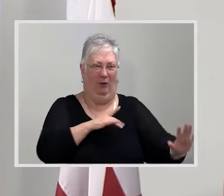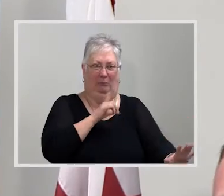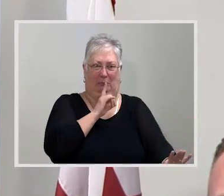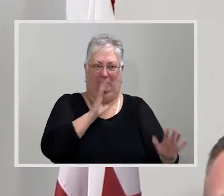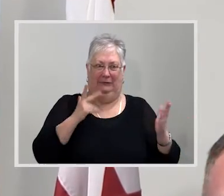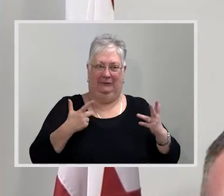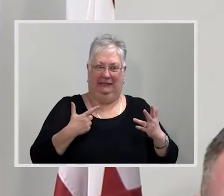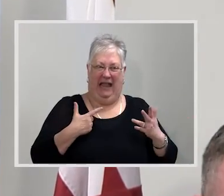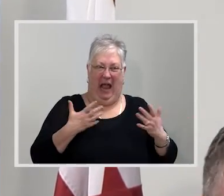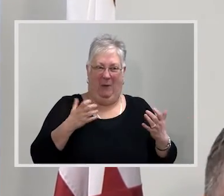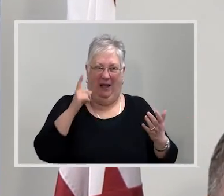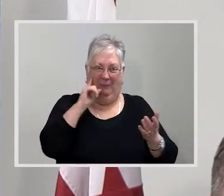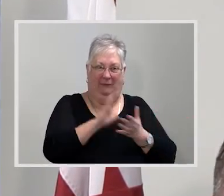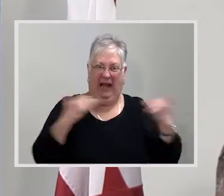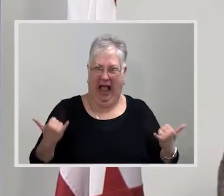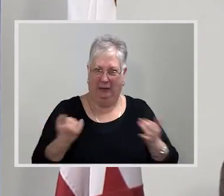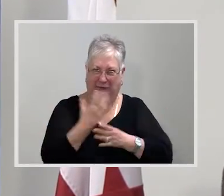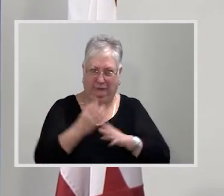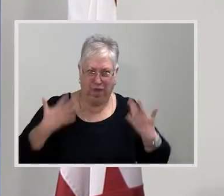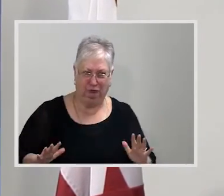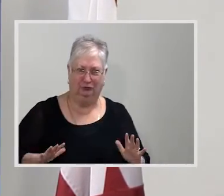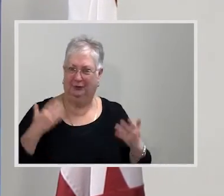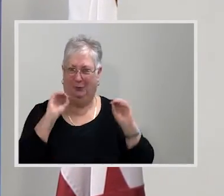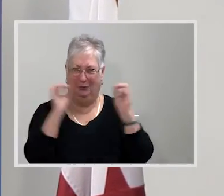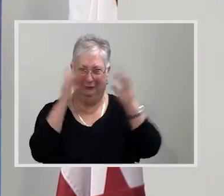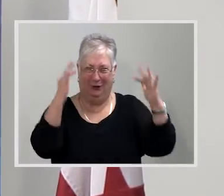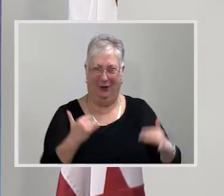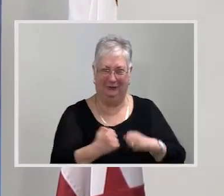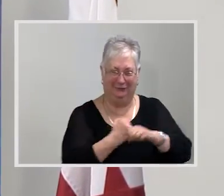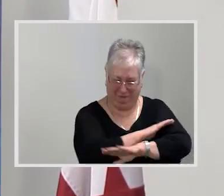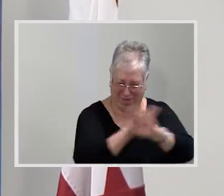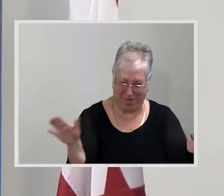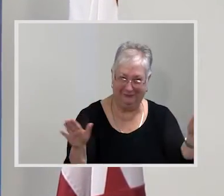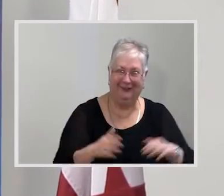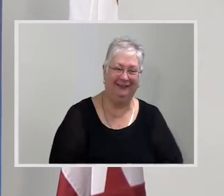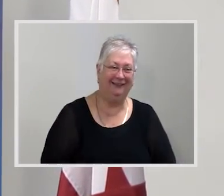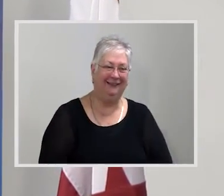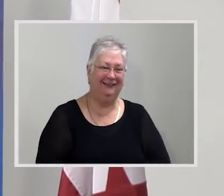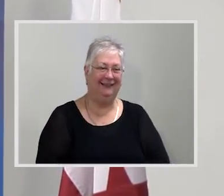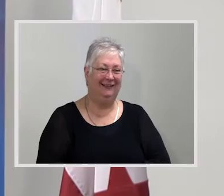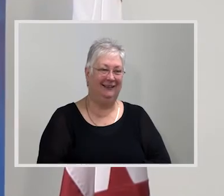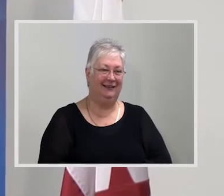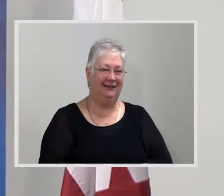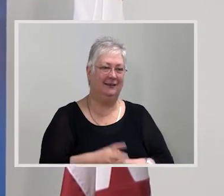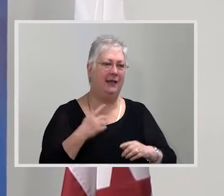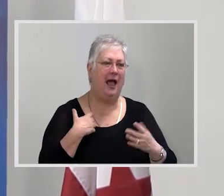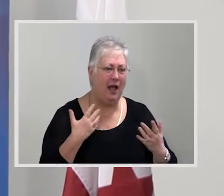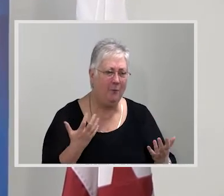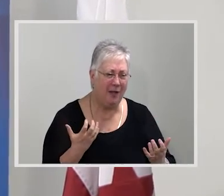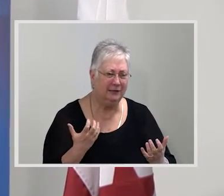SPRING. AND I WANT TO DWELL ON ONE OTHER THING.